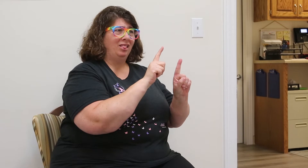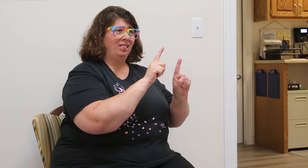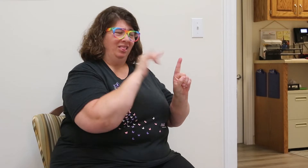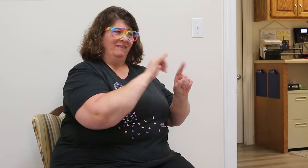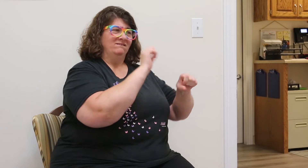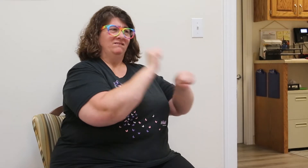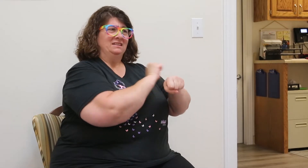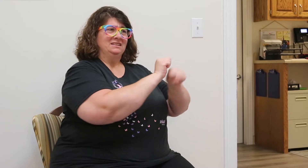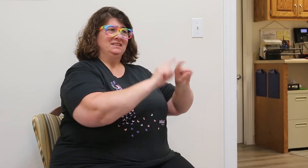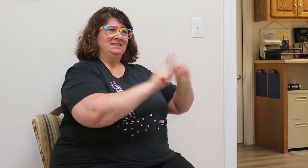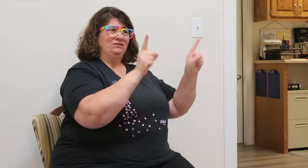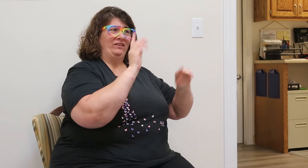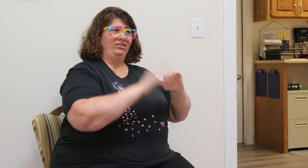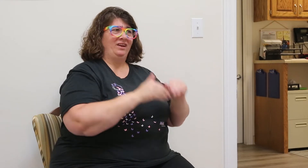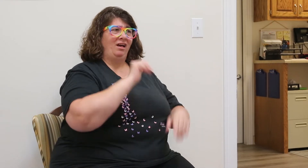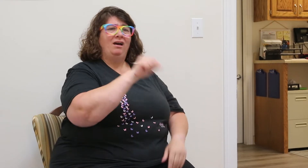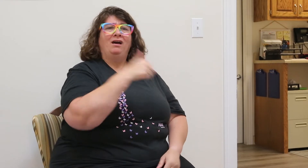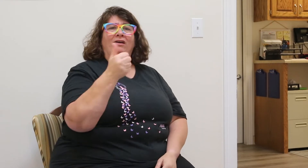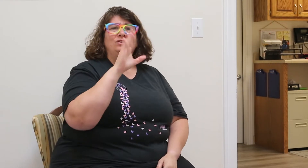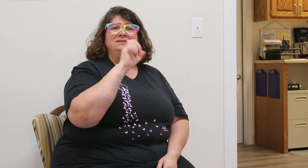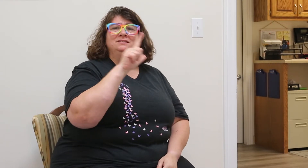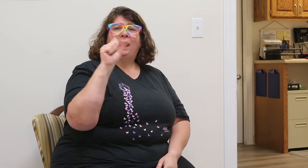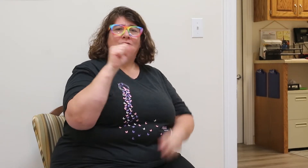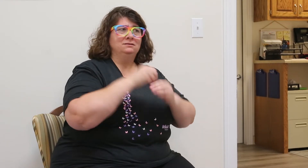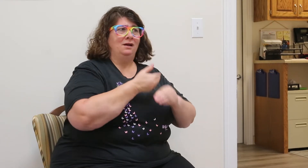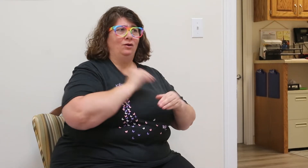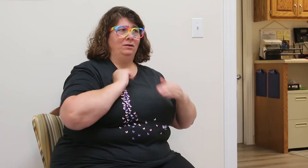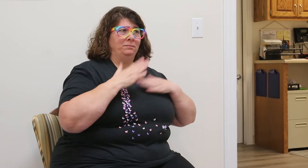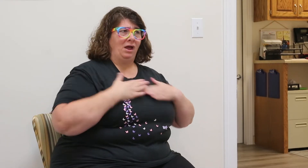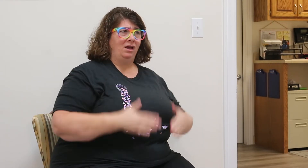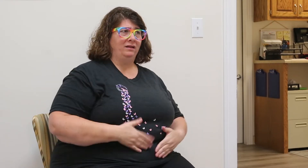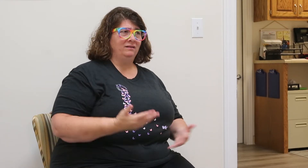that functions differently than other cells in our body.